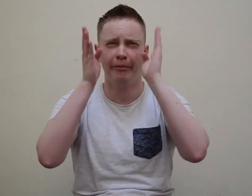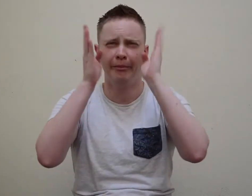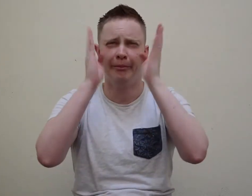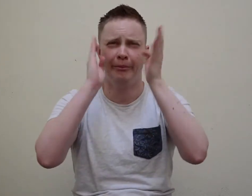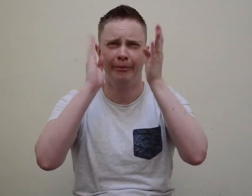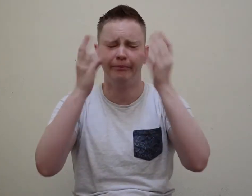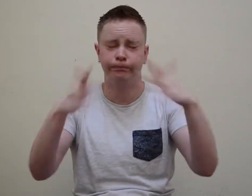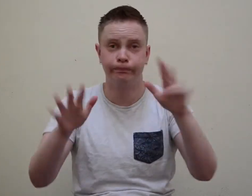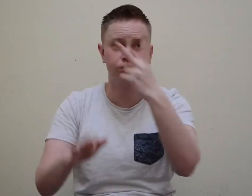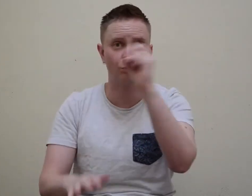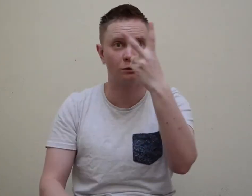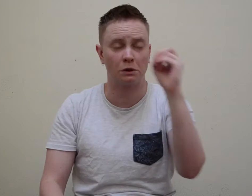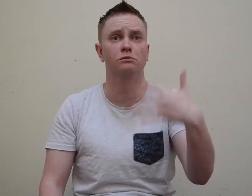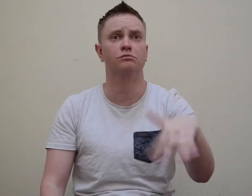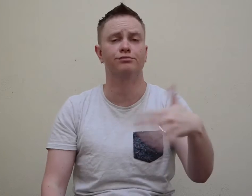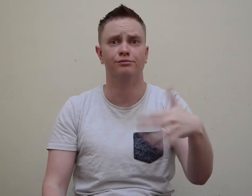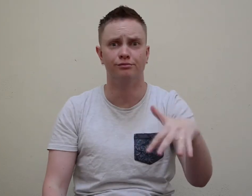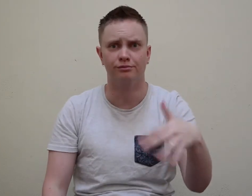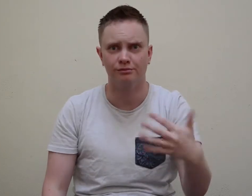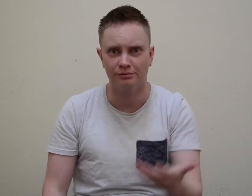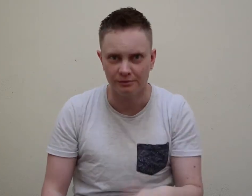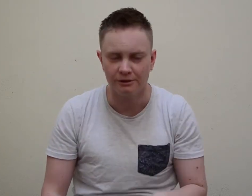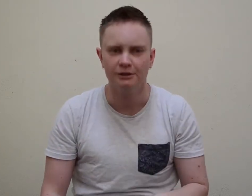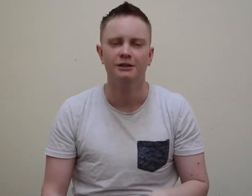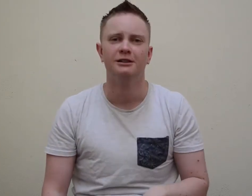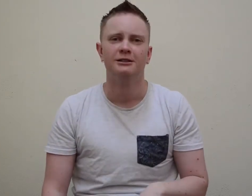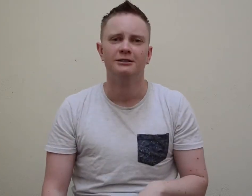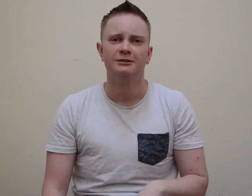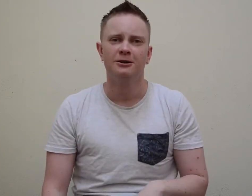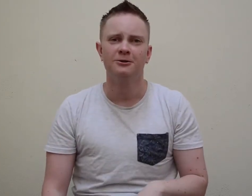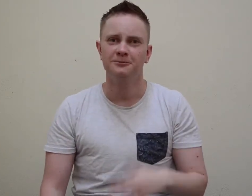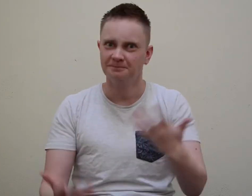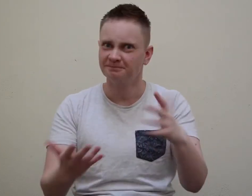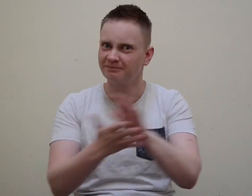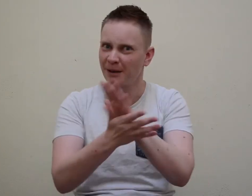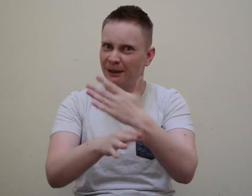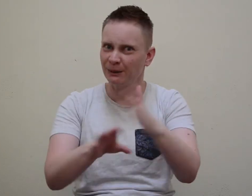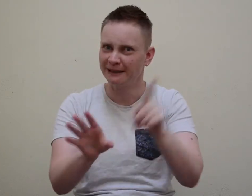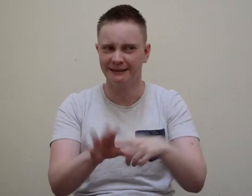it just flew on by and 2020 was here. So Happy New Year.